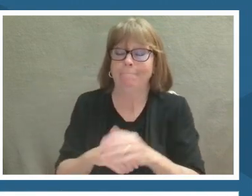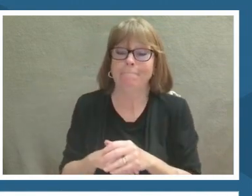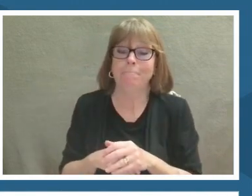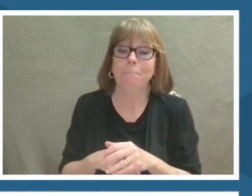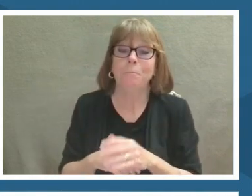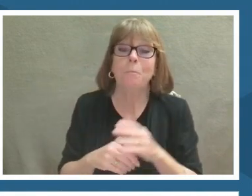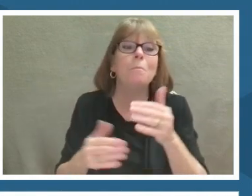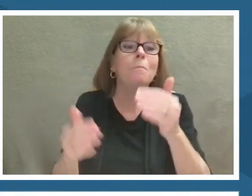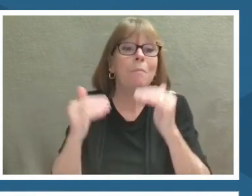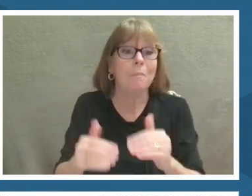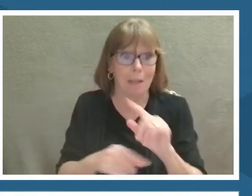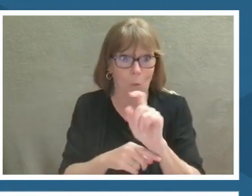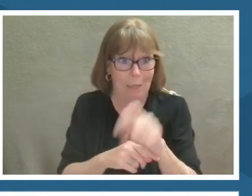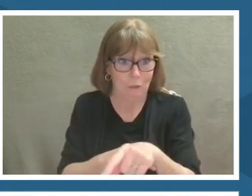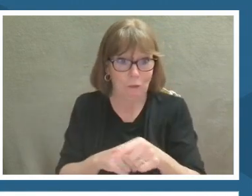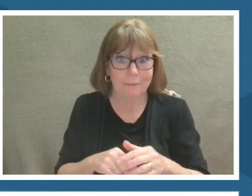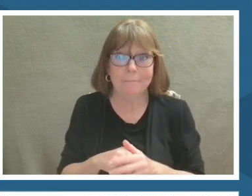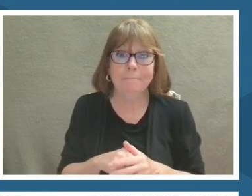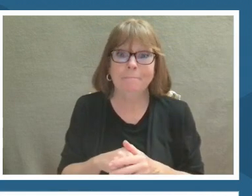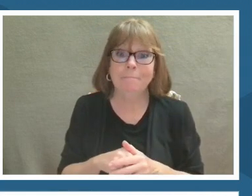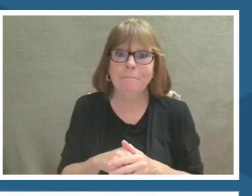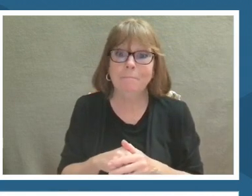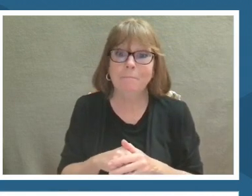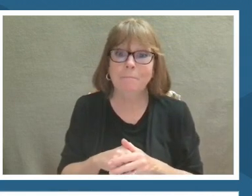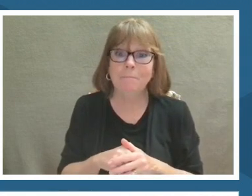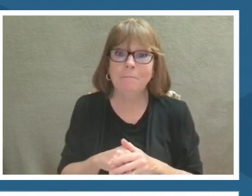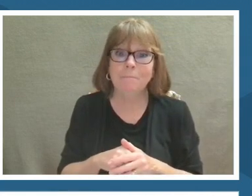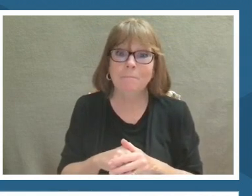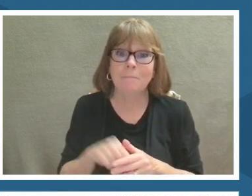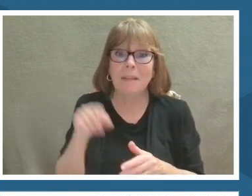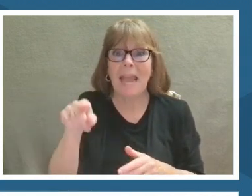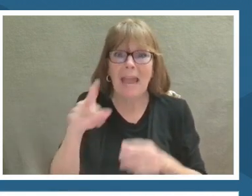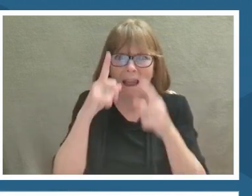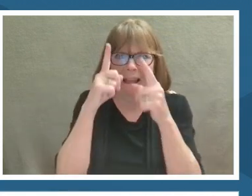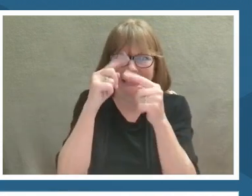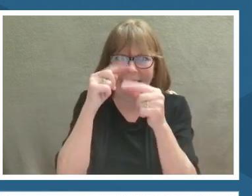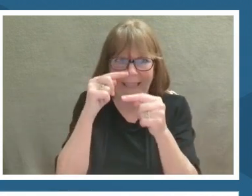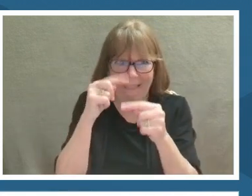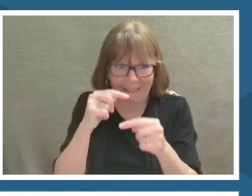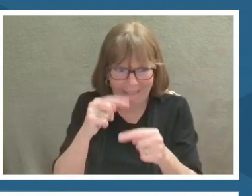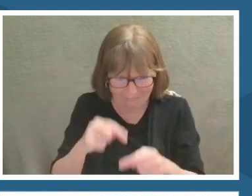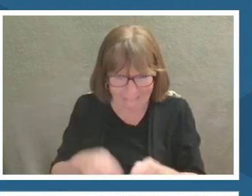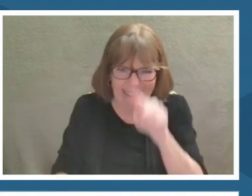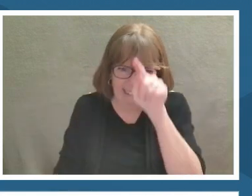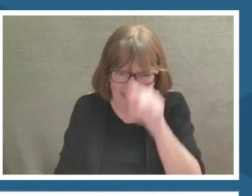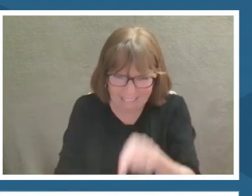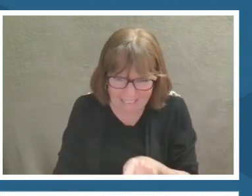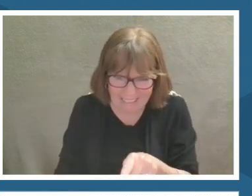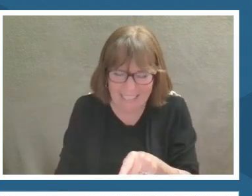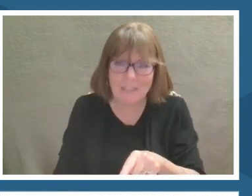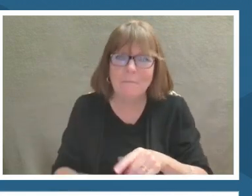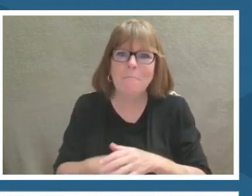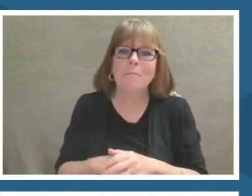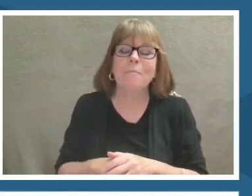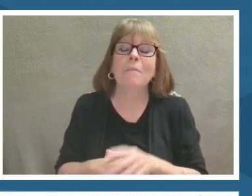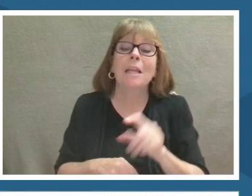okay this is a um a tough one uh